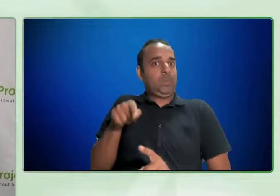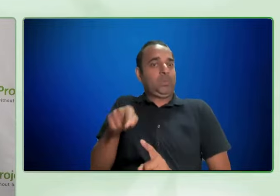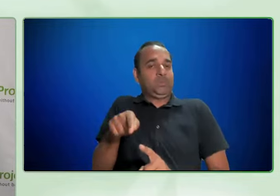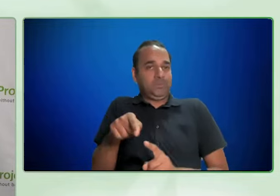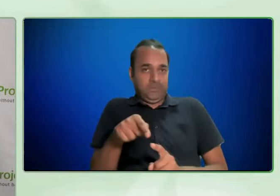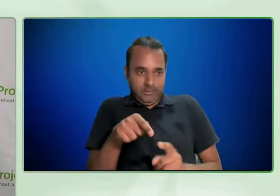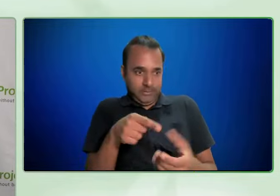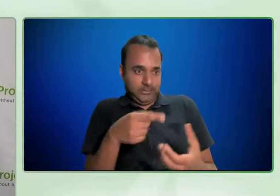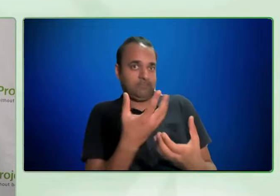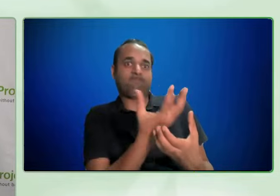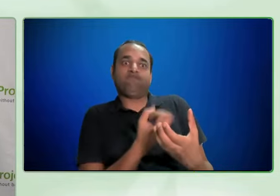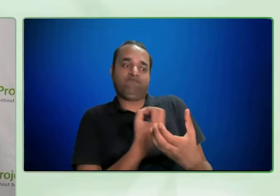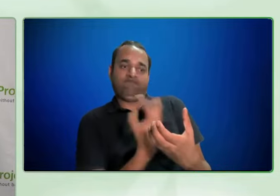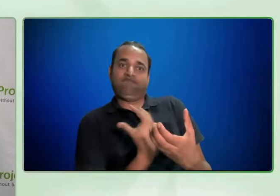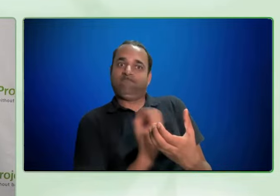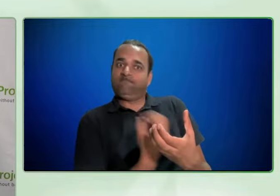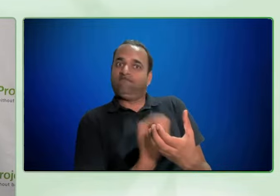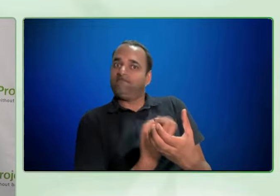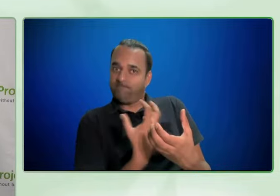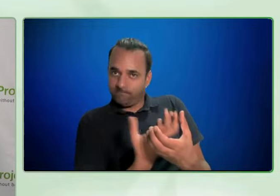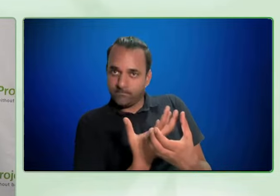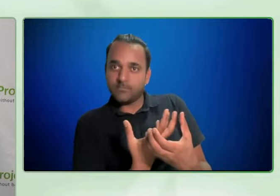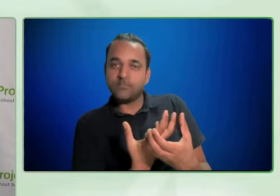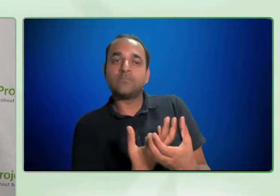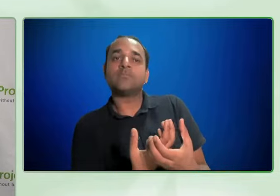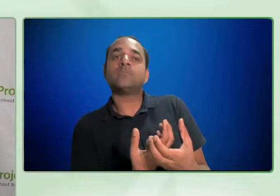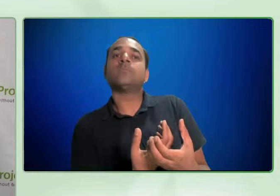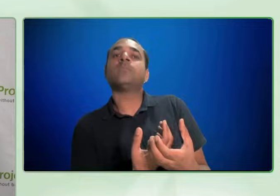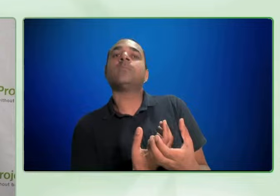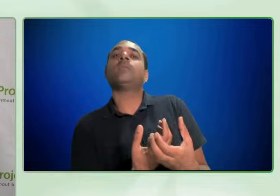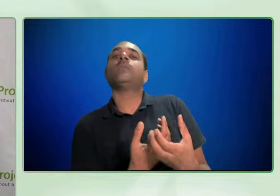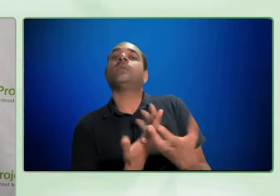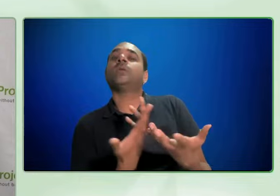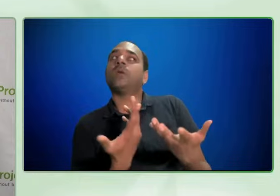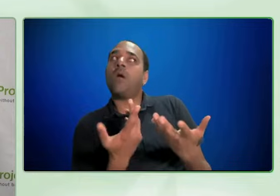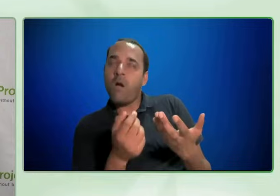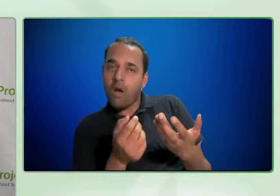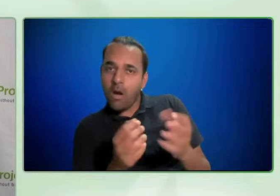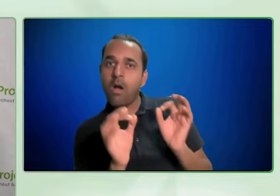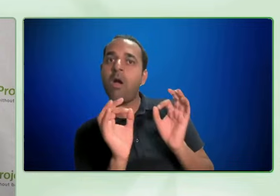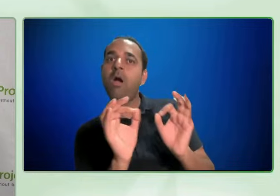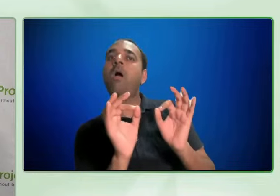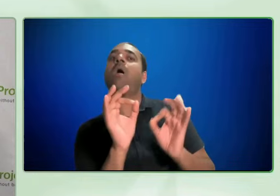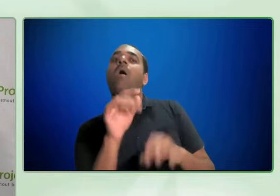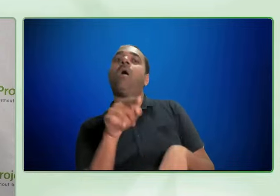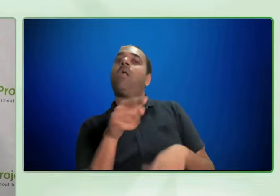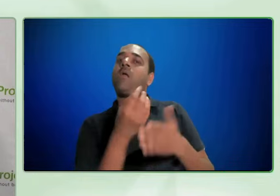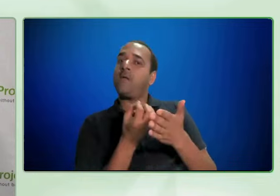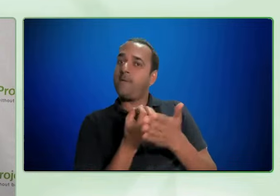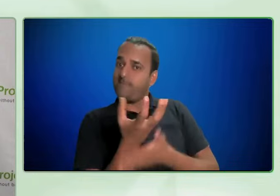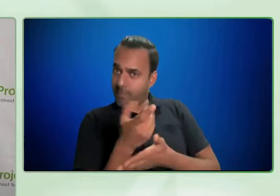we have really missed the opportunity, not only for people to take care of their own